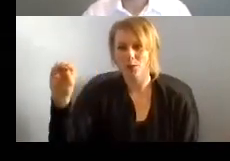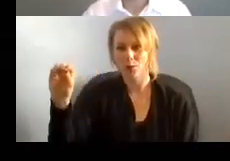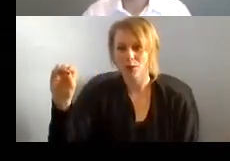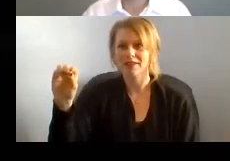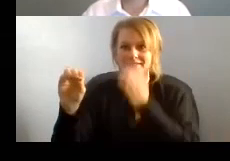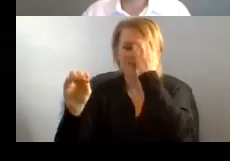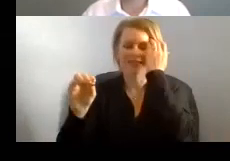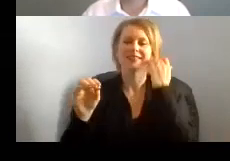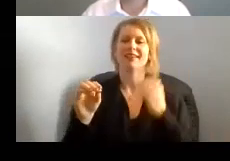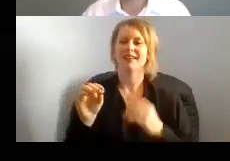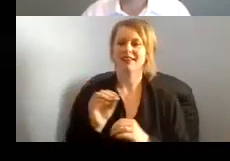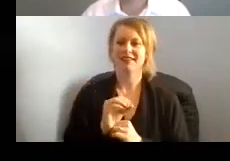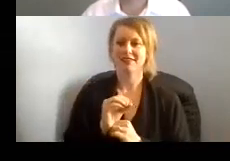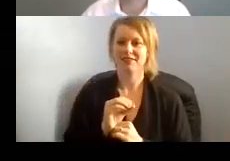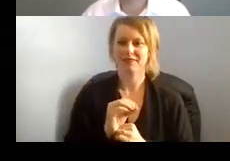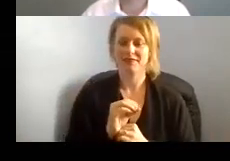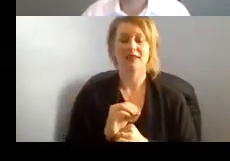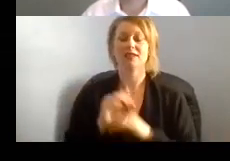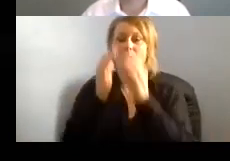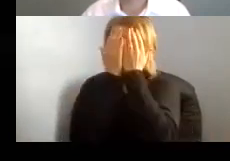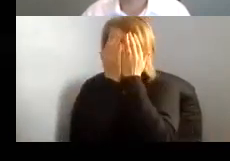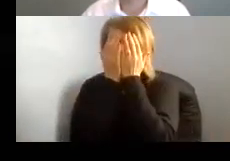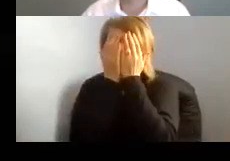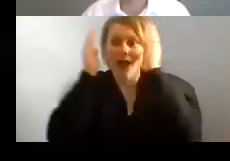separation as if the person has died, there’s heightened concern and